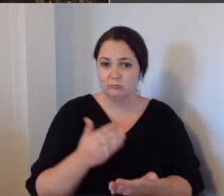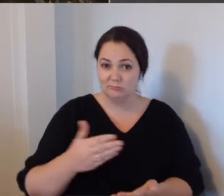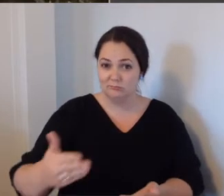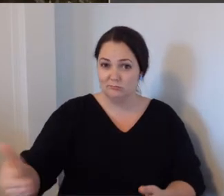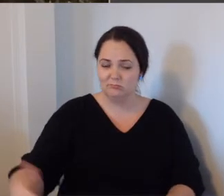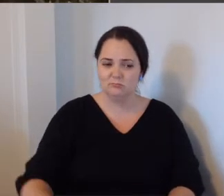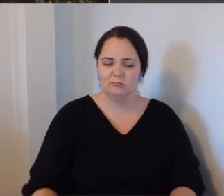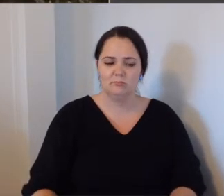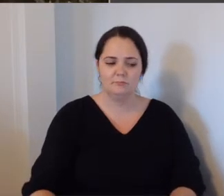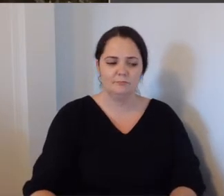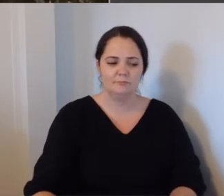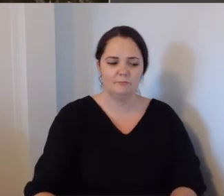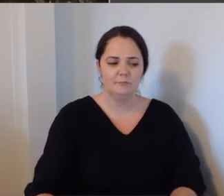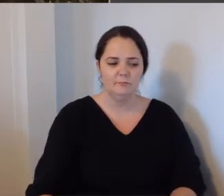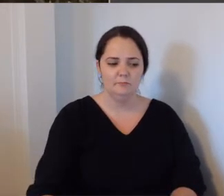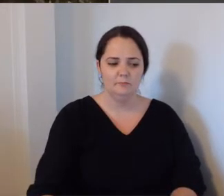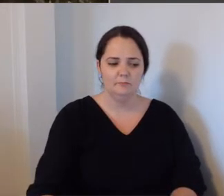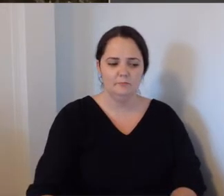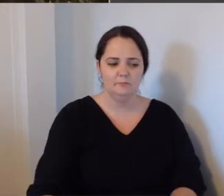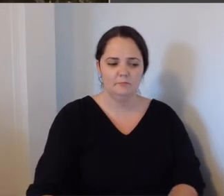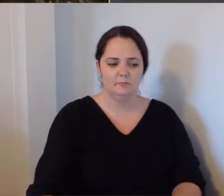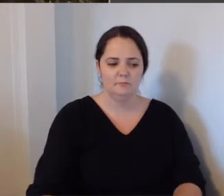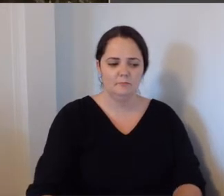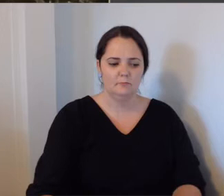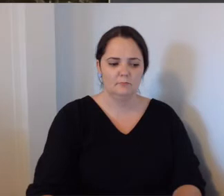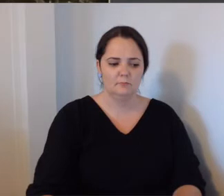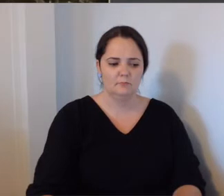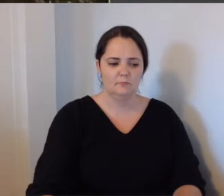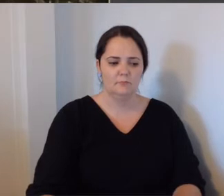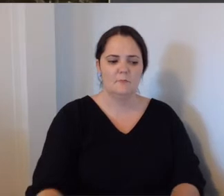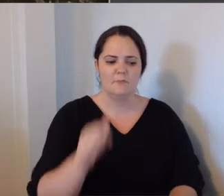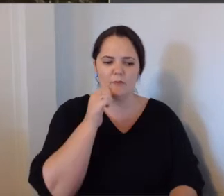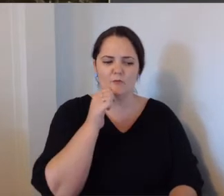separate out paintings such as this from Vasari's stories and anecdotes.